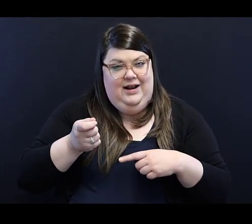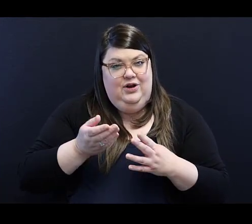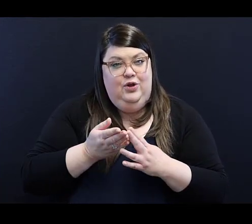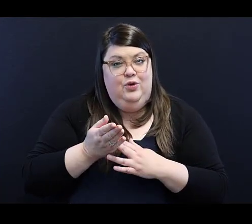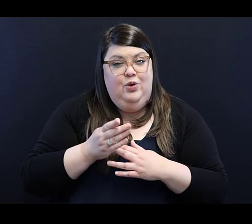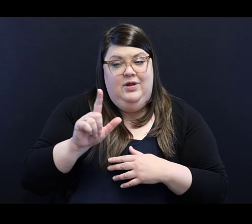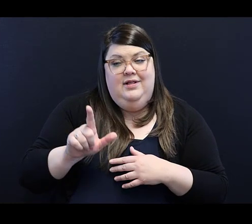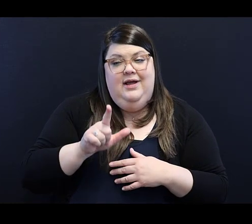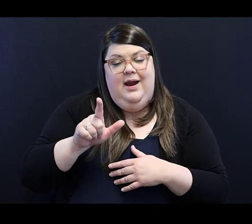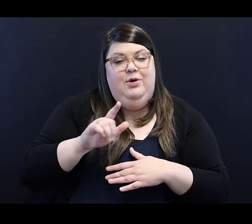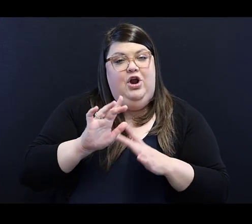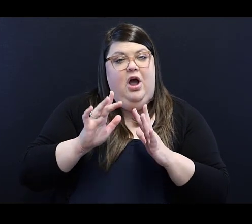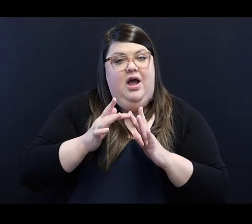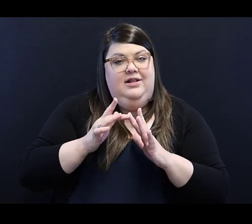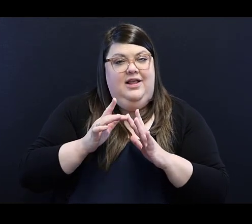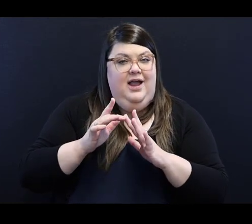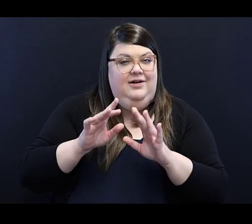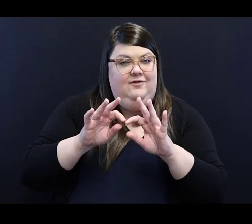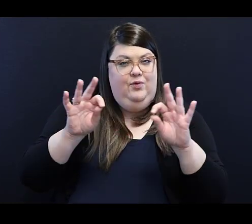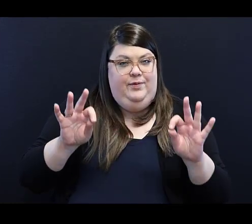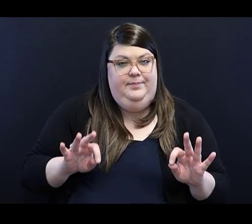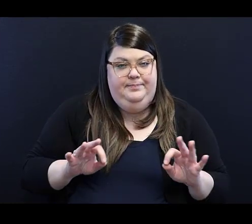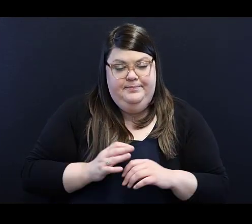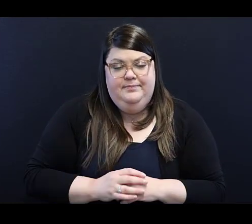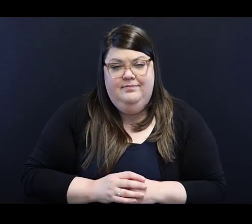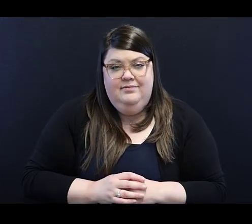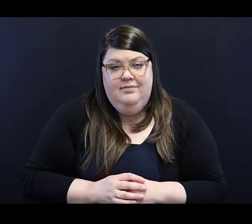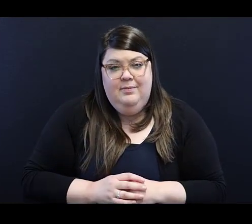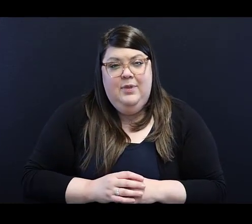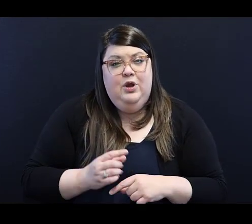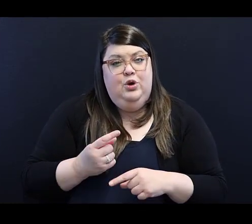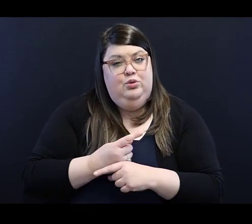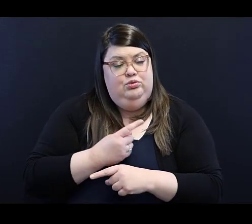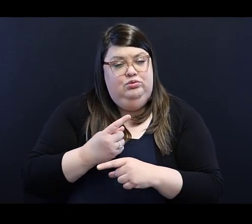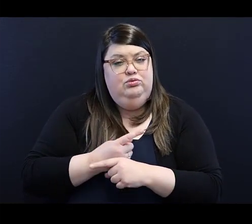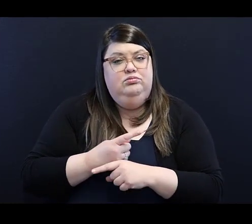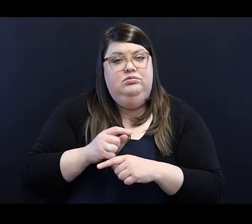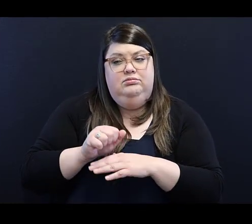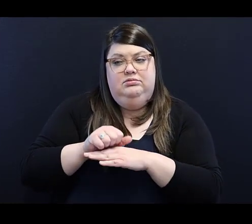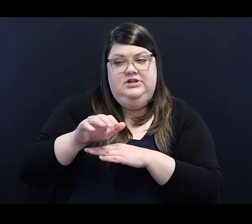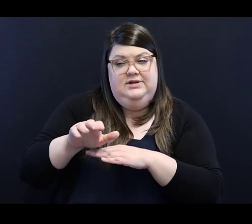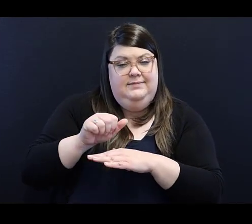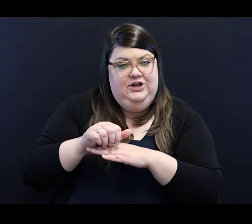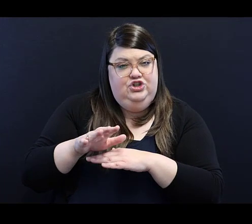online submission form. Routine submission supports an efficient transfer of the products